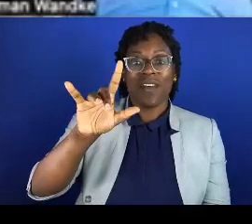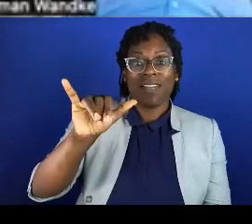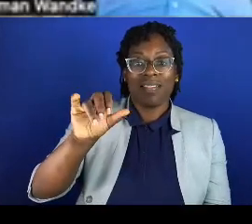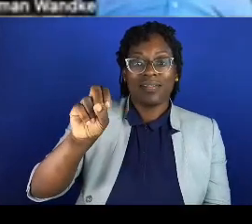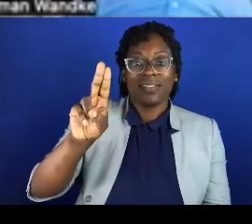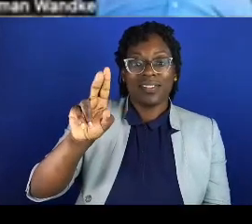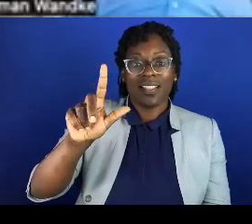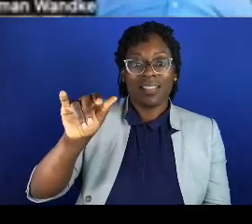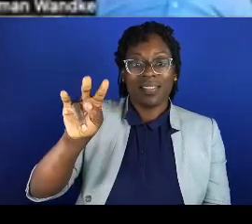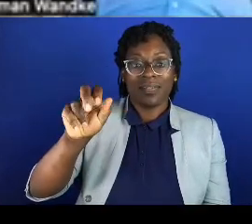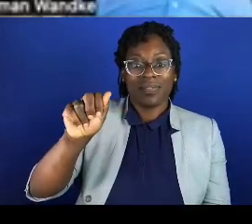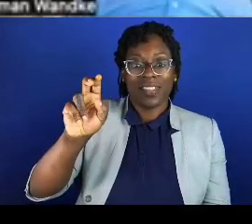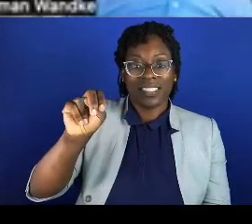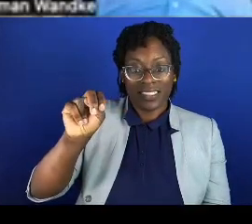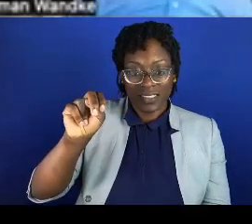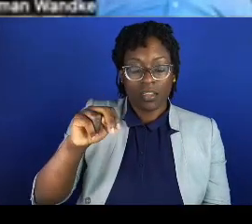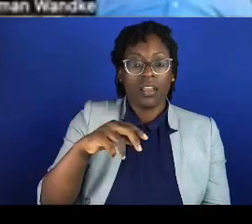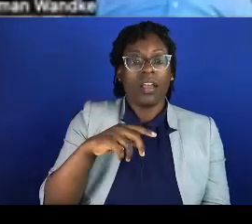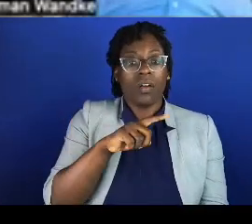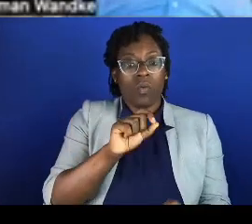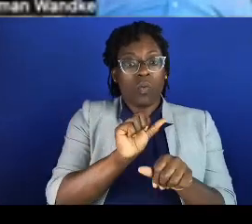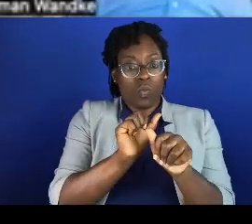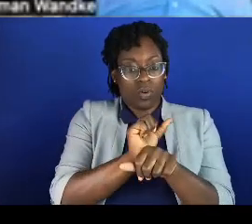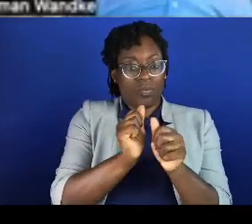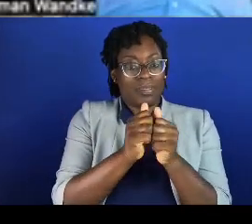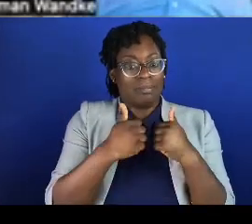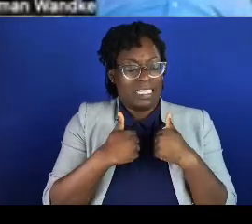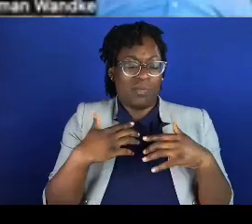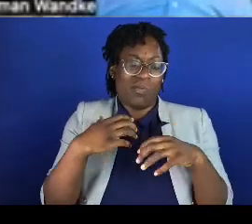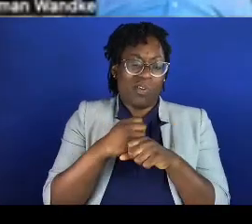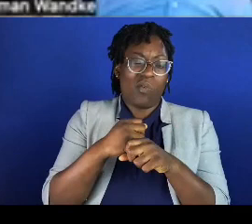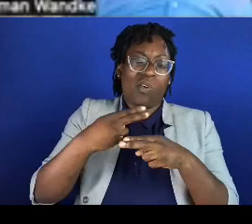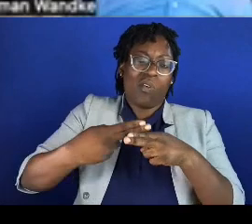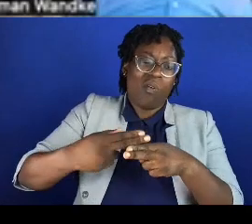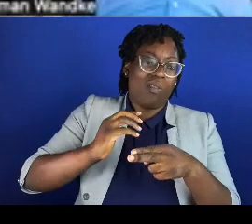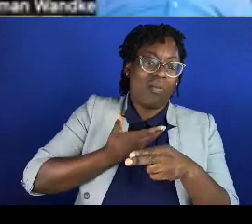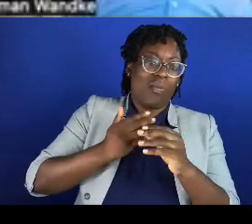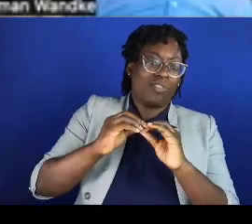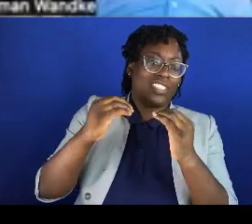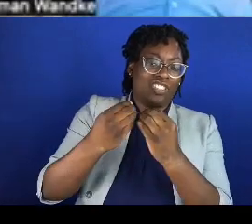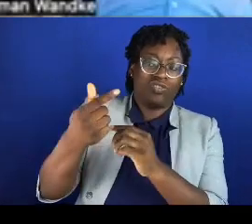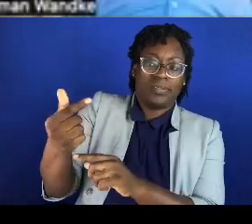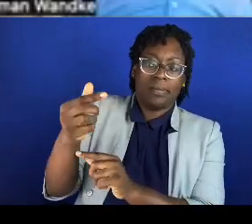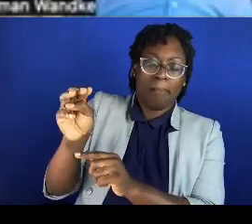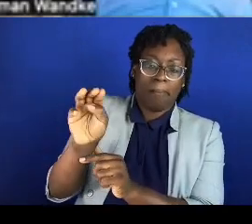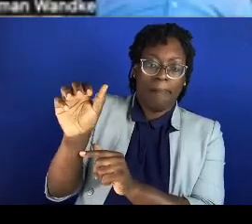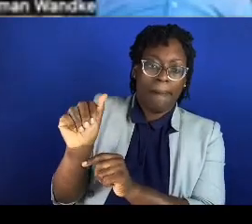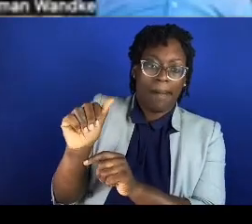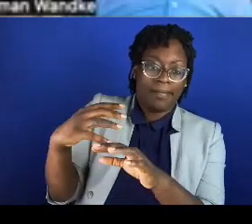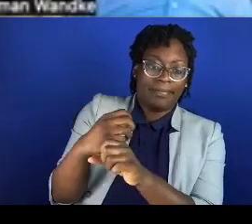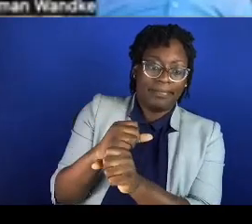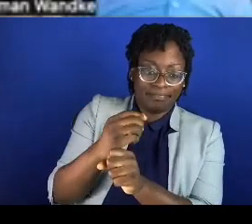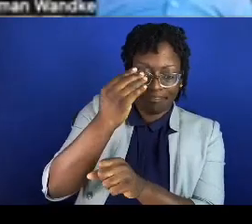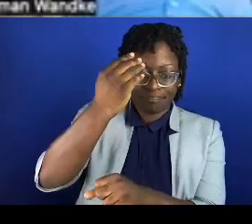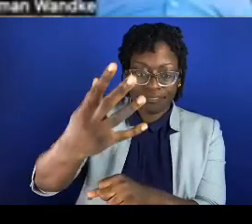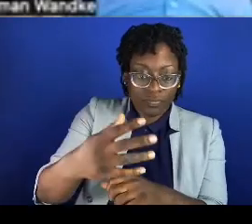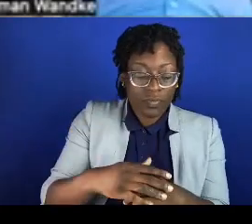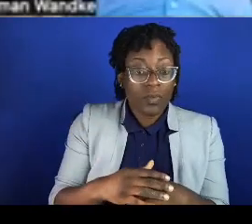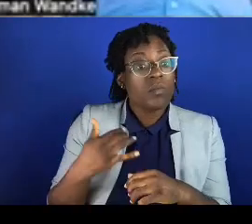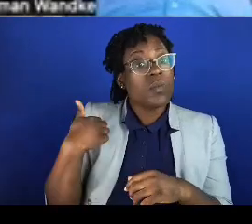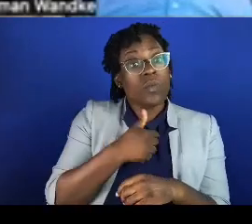Griffin-Hammis Associates or GHA has over 30 years of experience providing training